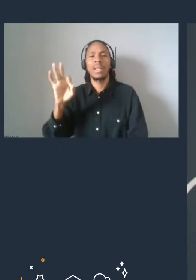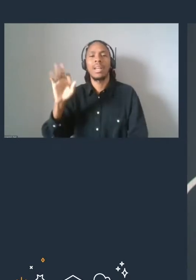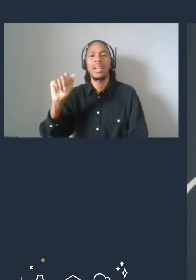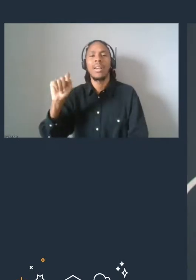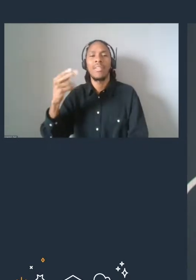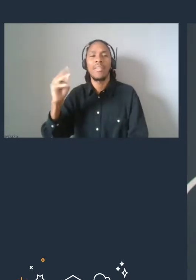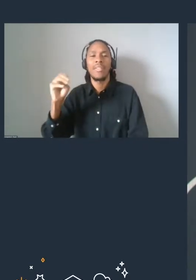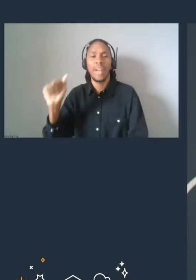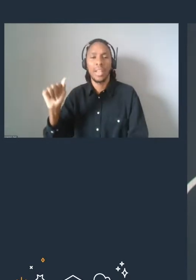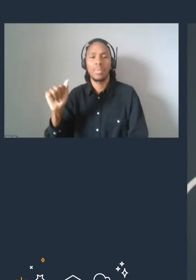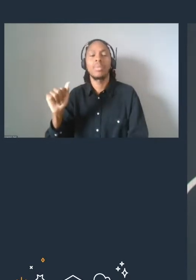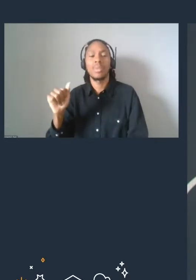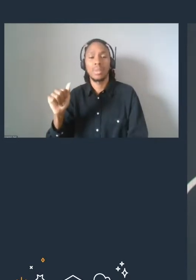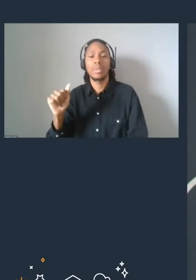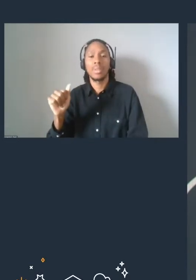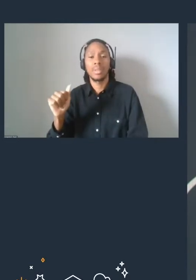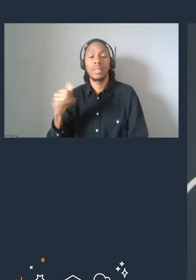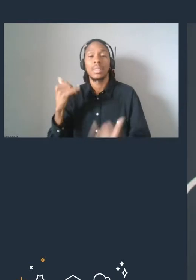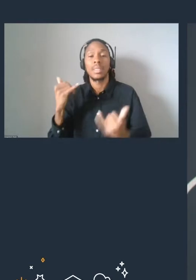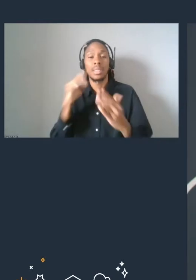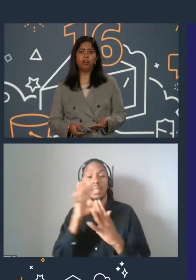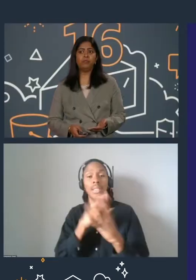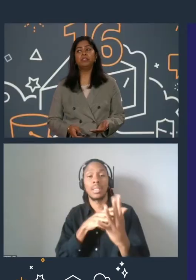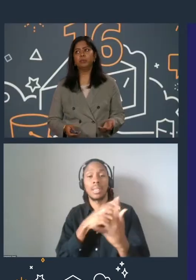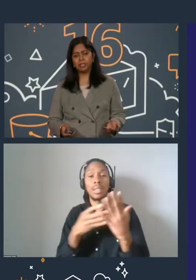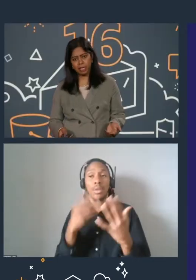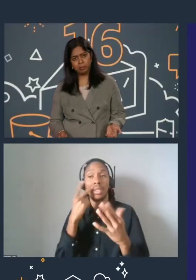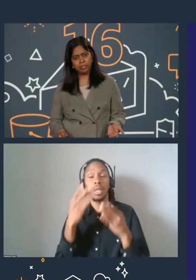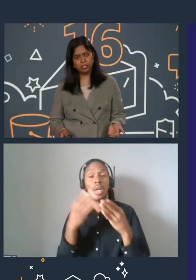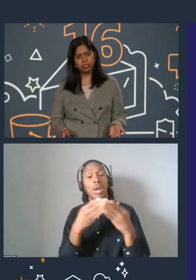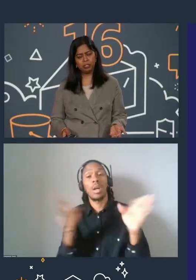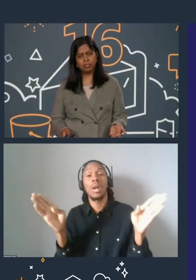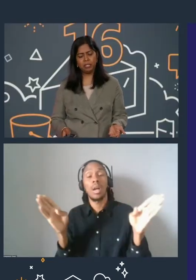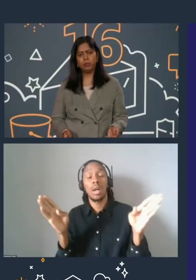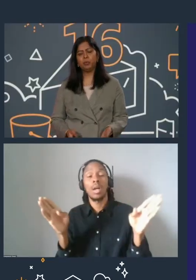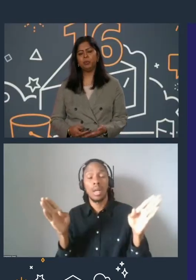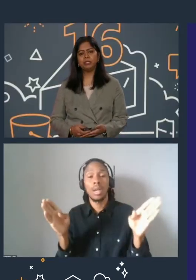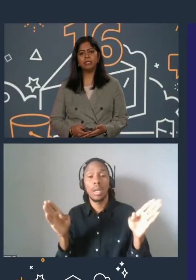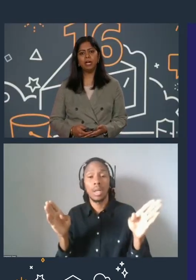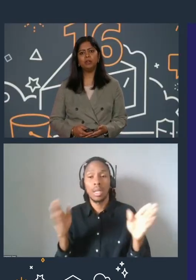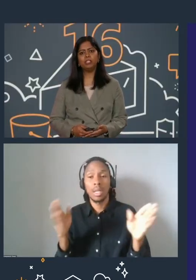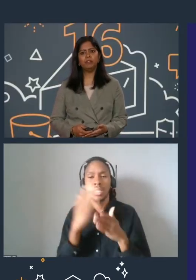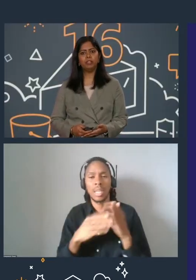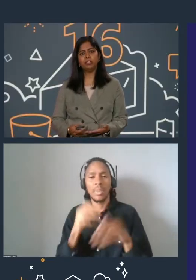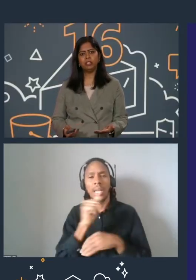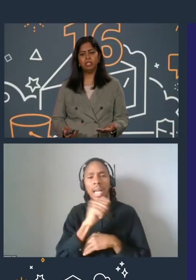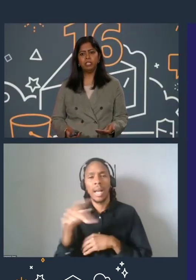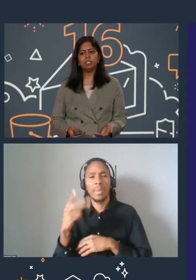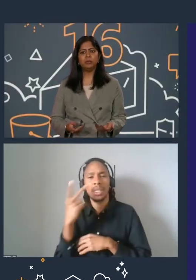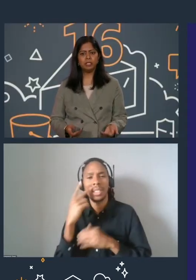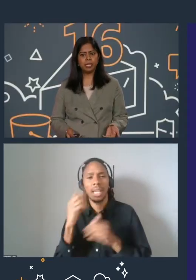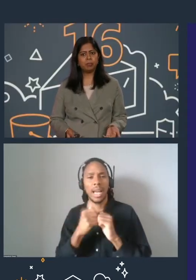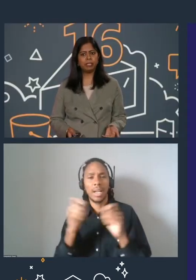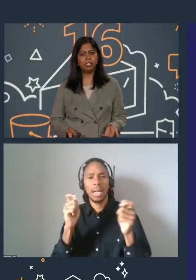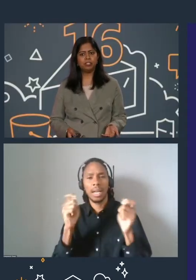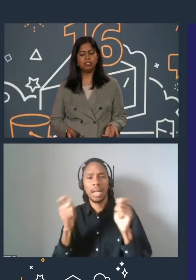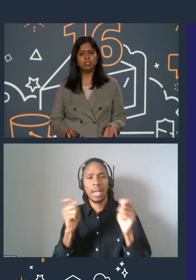So in today's agenda, we'll be seeing an overview of serverless applications, and we will see how to configure serverless applications